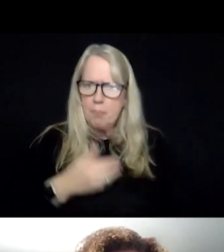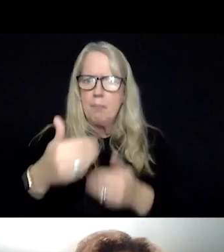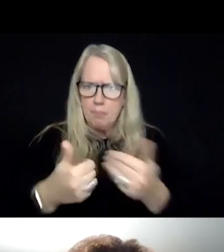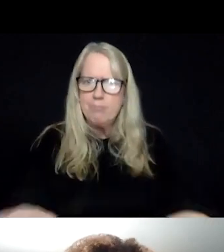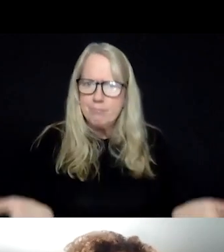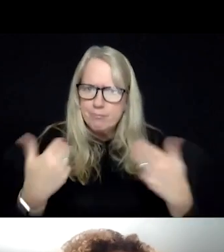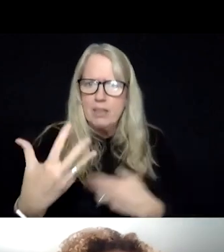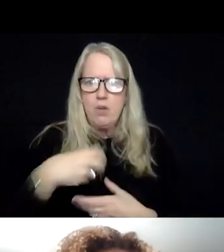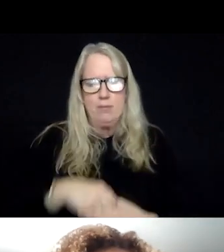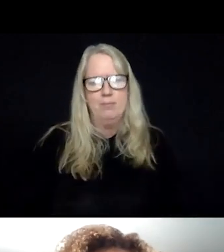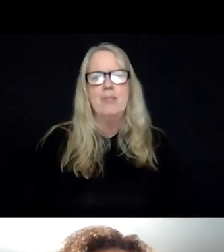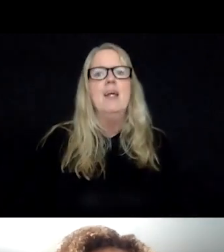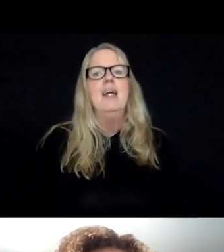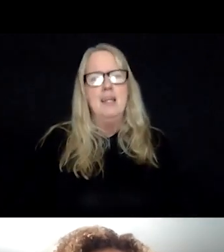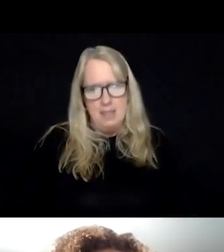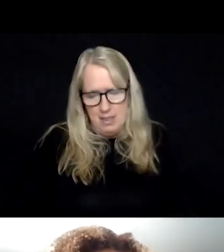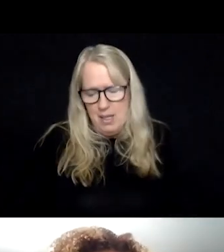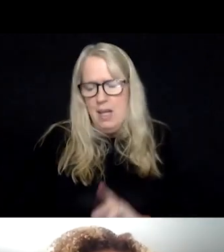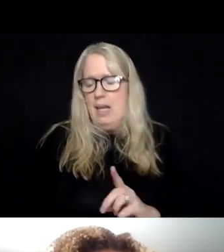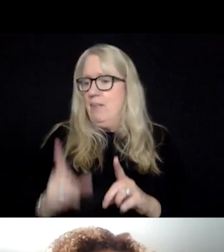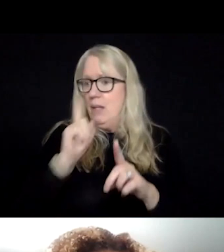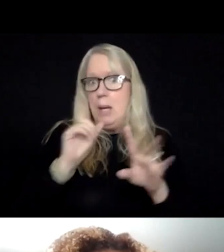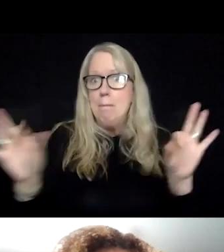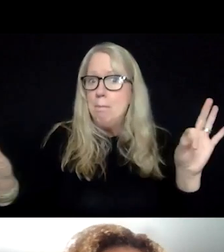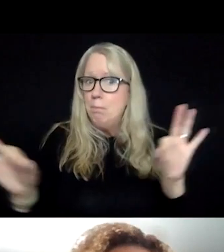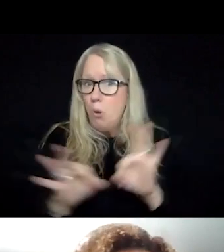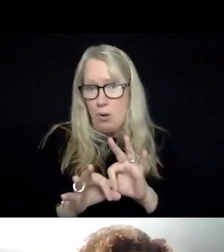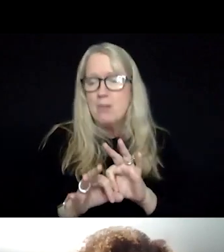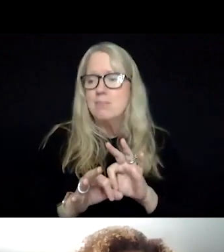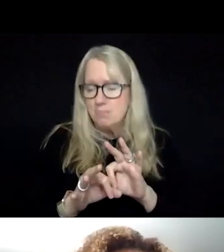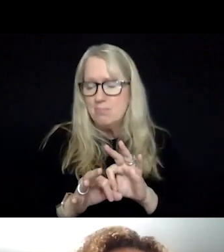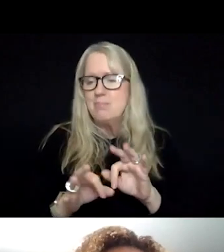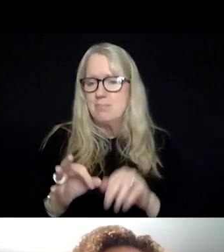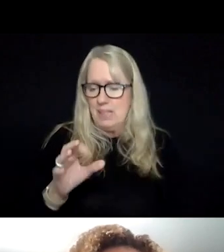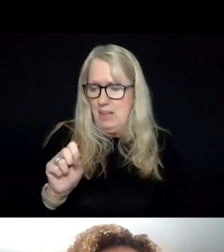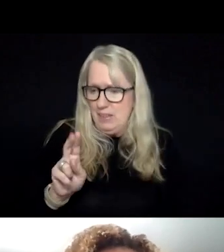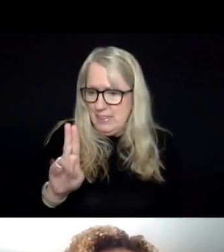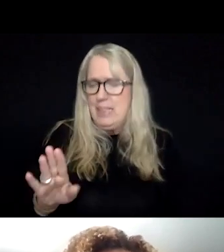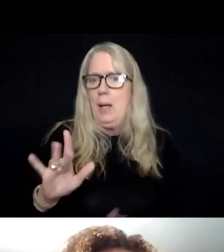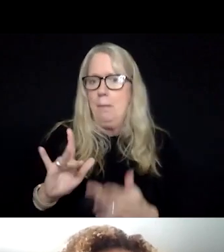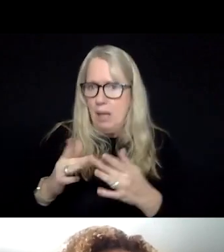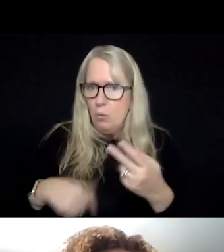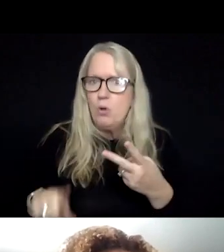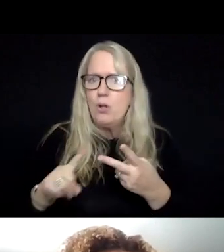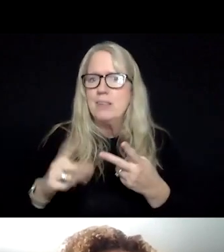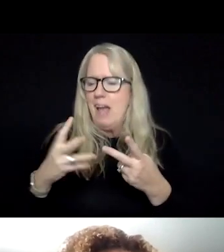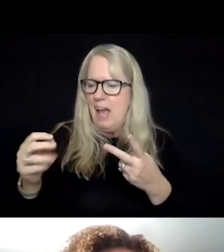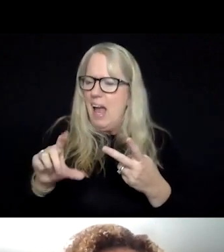I THINK THAT IS SO IMPORTANT AS WE THINK ABOUT THE SUB NETWORKS AND OTHER WAYS THAT WE ARE TRYING TO HELP PROVIDE